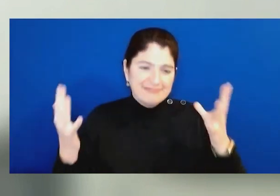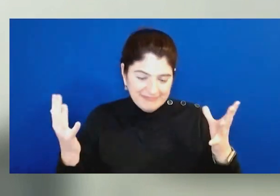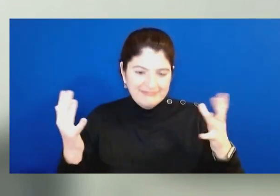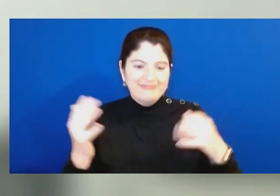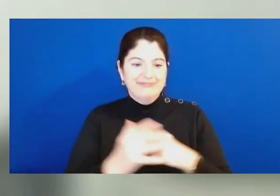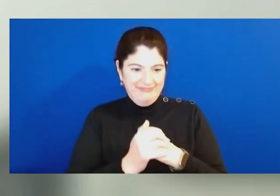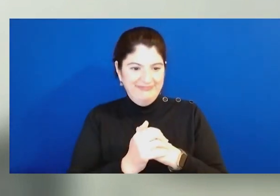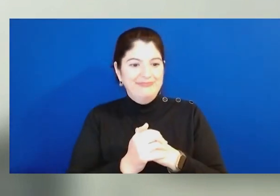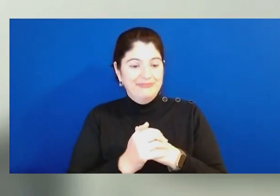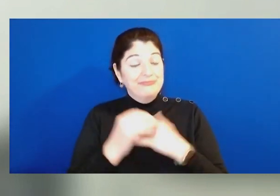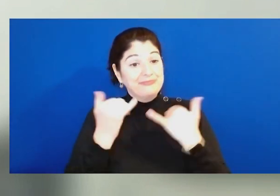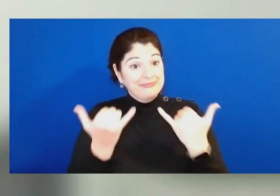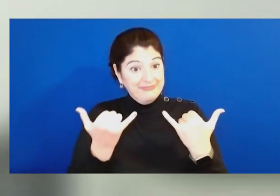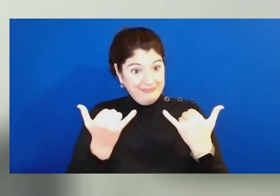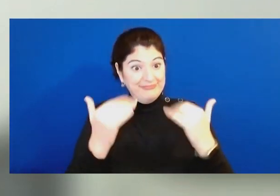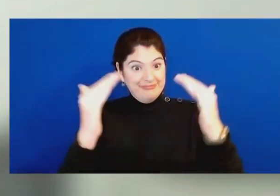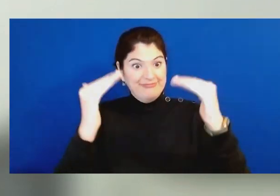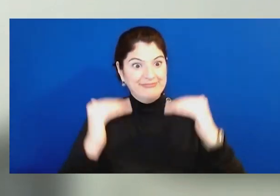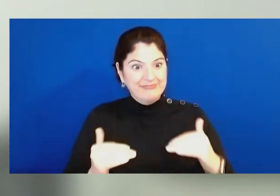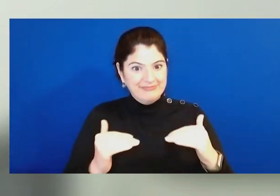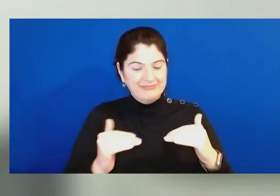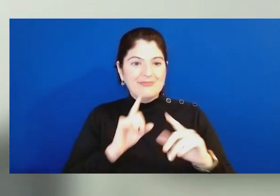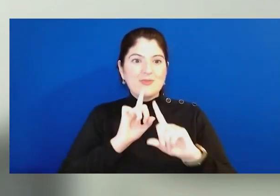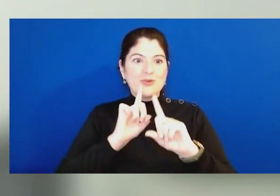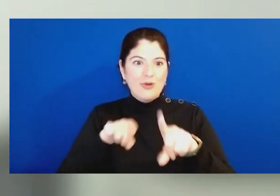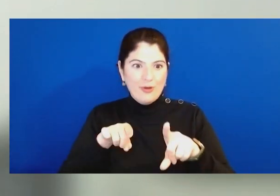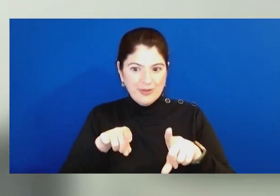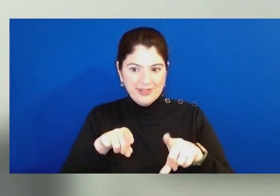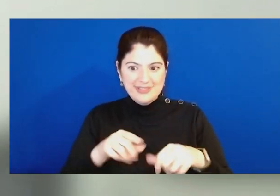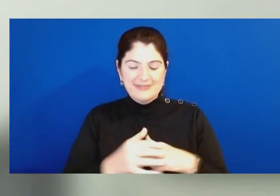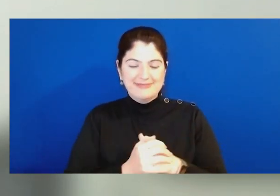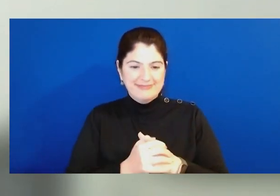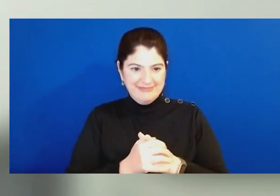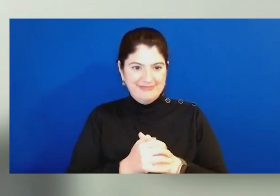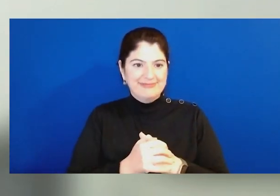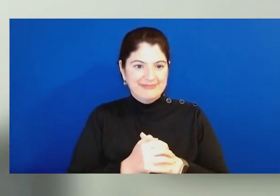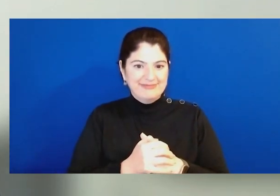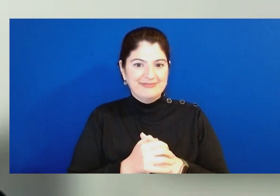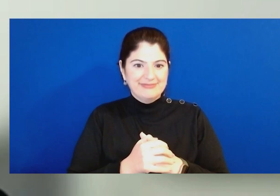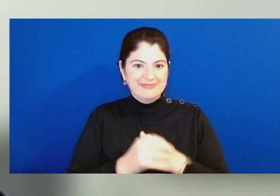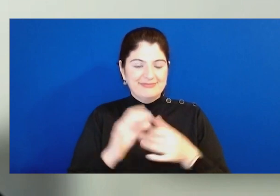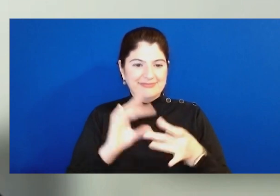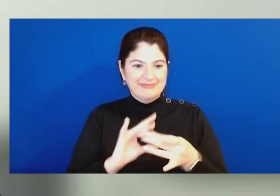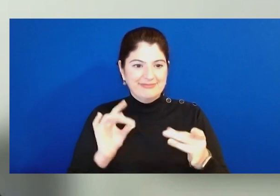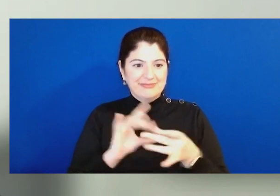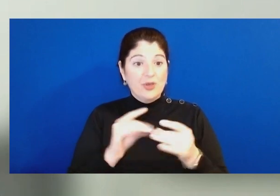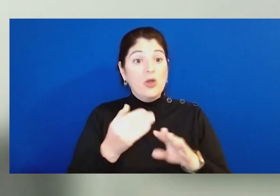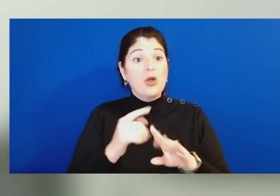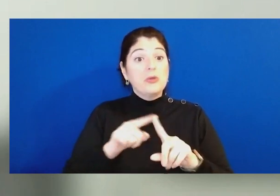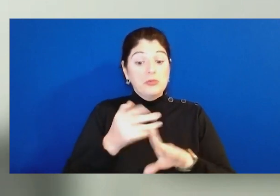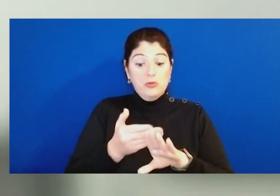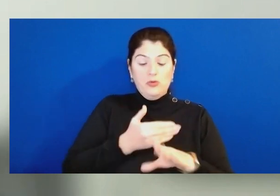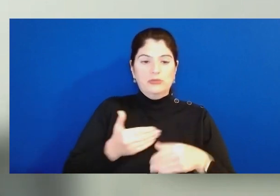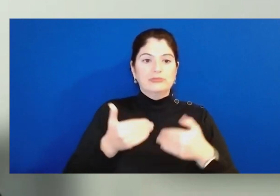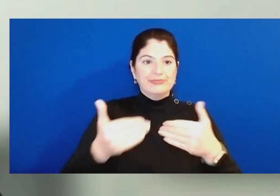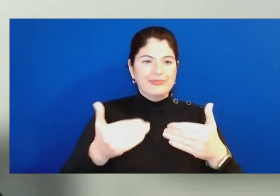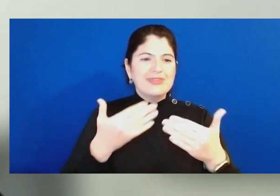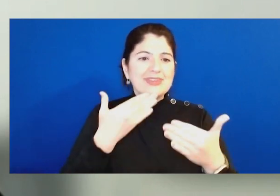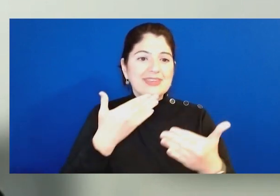We will now move on to comments and before we move on to that, thank you for completing again this survey.